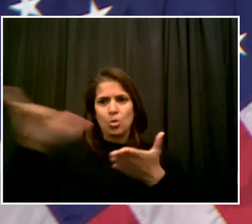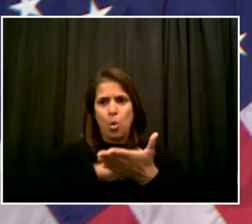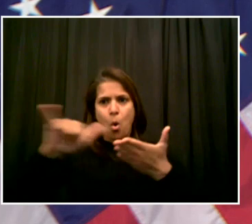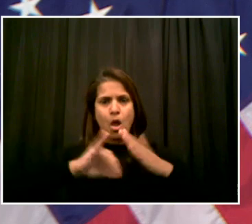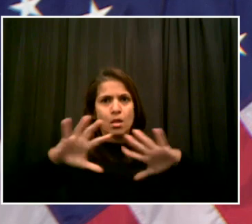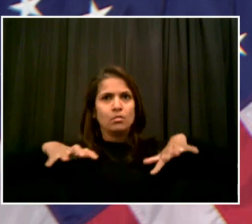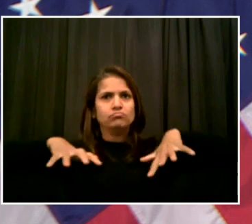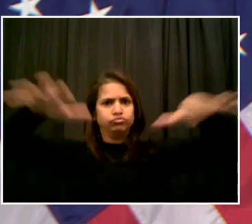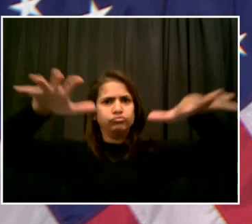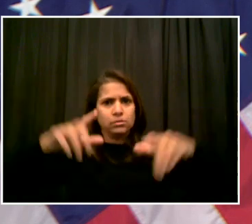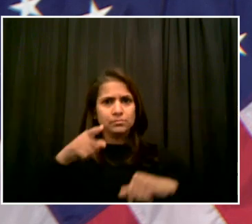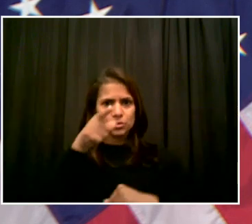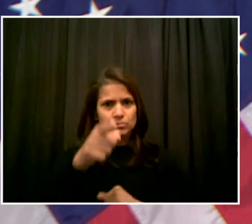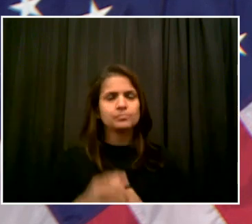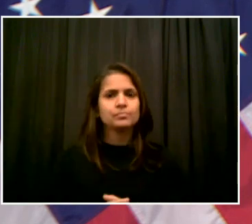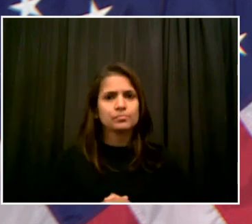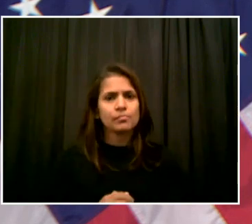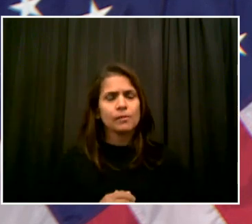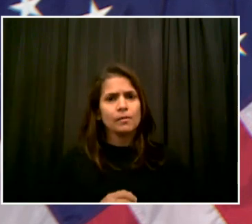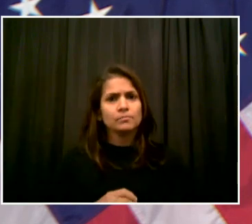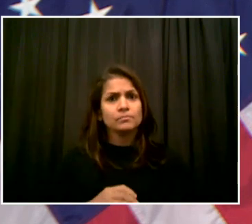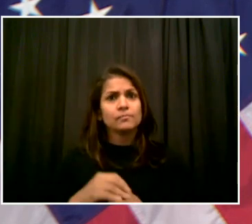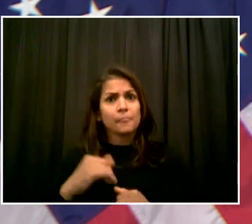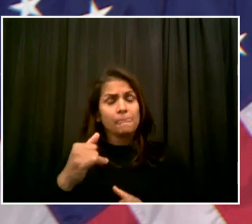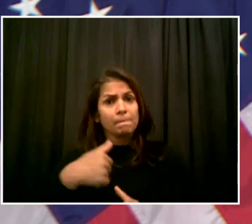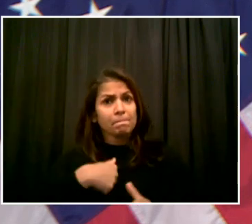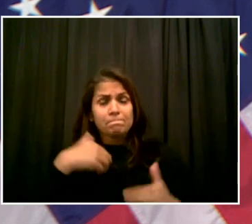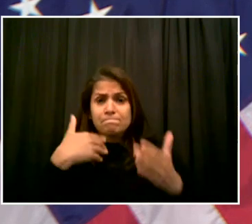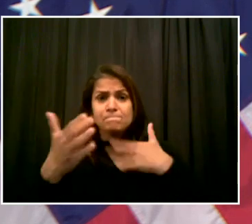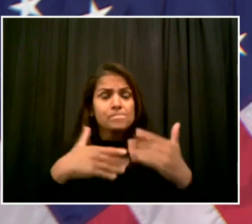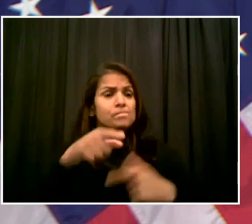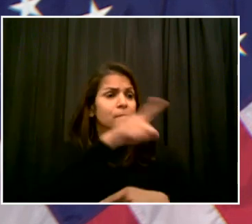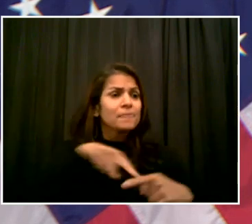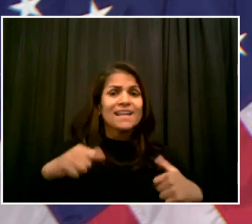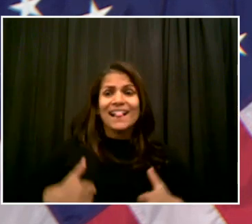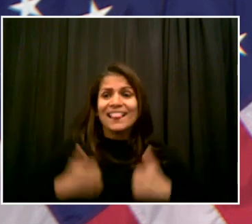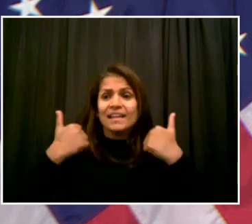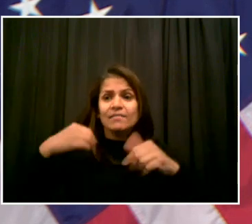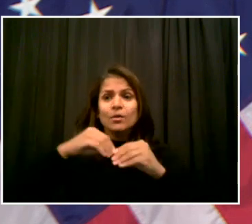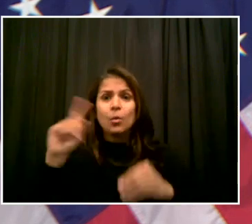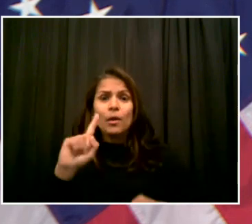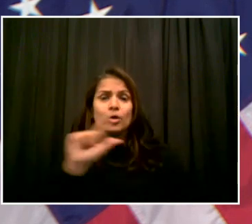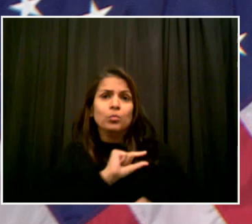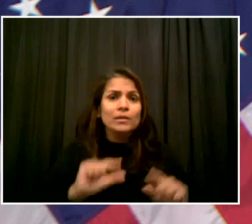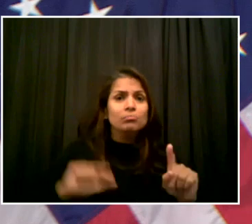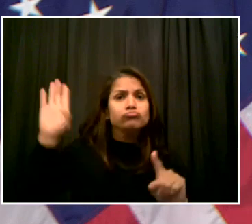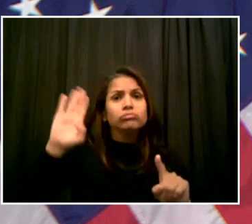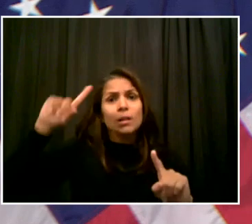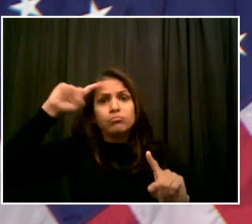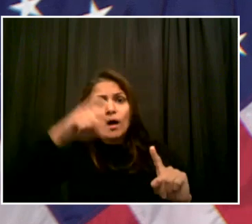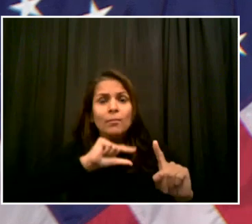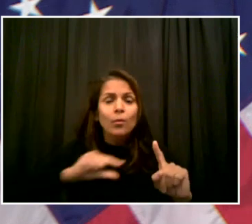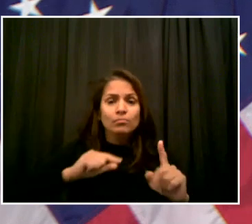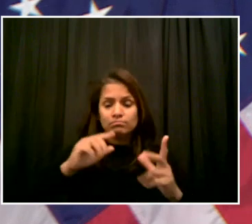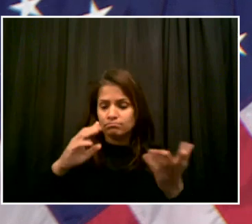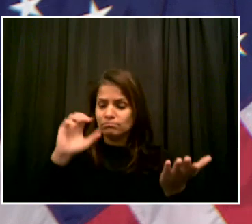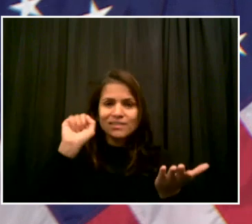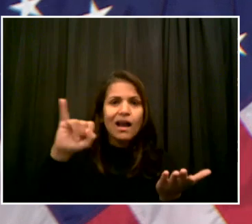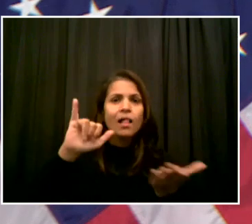WHETHER U YOA RE A MOM TRYING TO RAISE A FAMIL Y, WHETHER YOU'RE A STORE OWNR E OF MANAHTTAN WHO